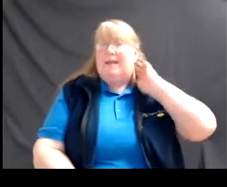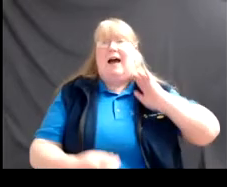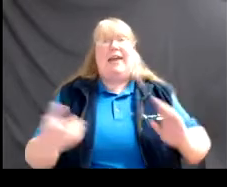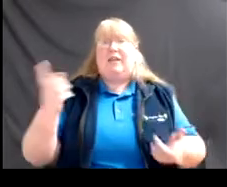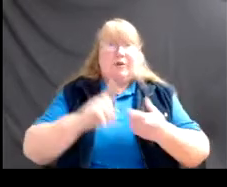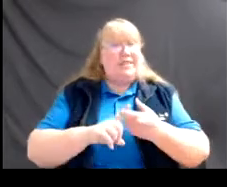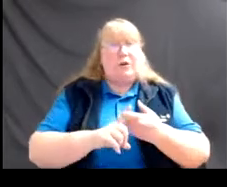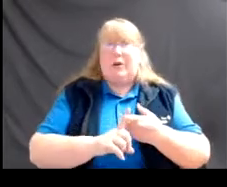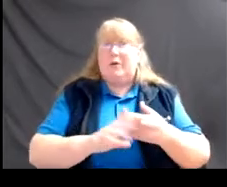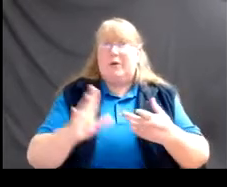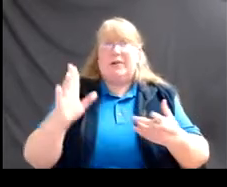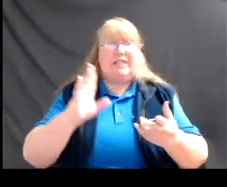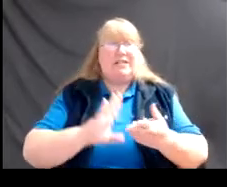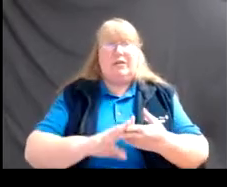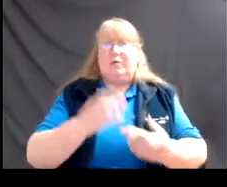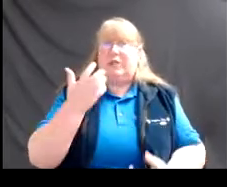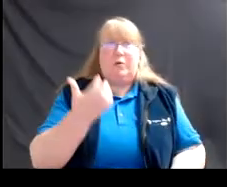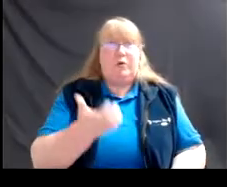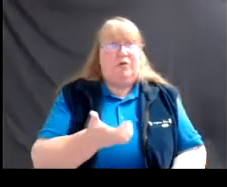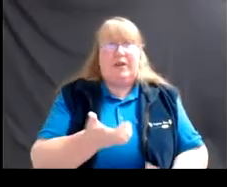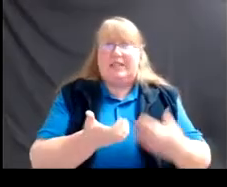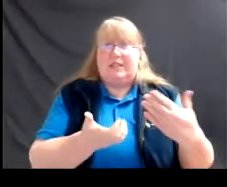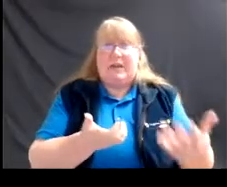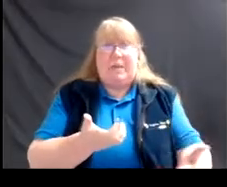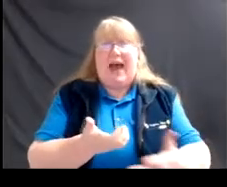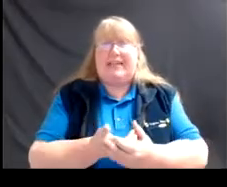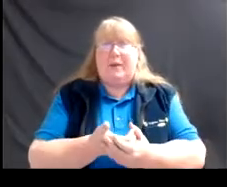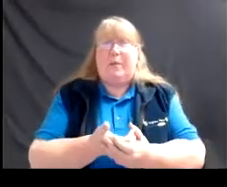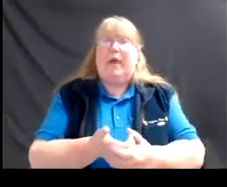Again, you can still hear the person, you use your voice to speak back to them.